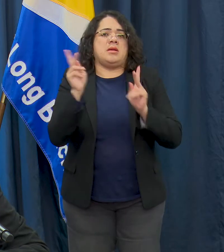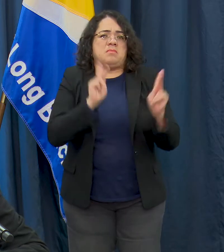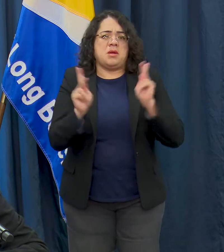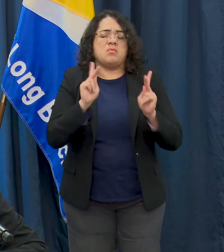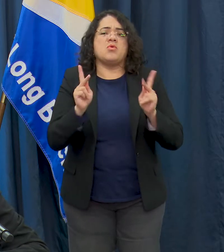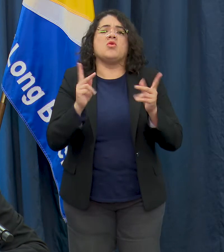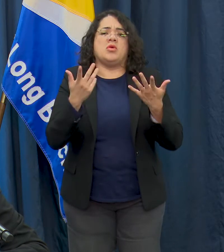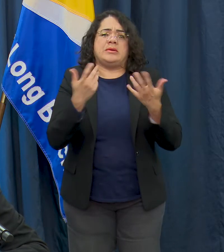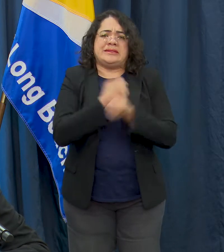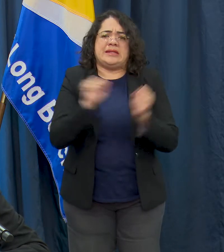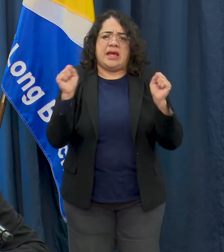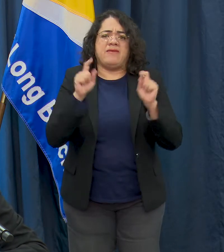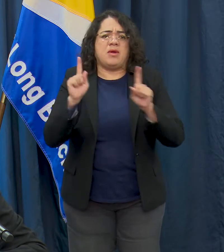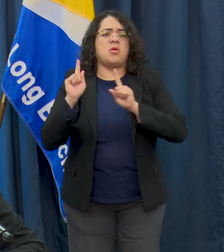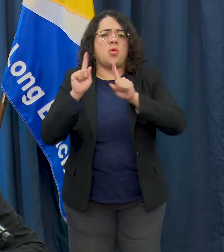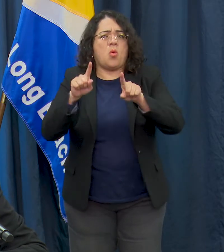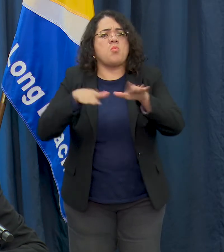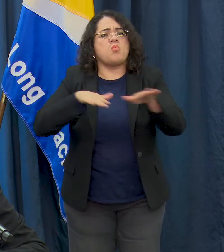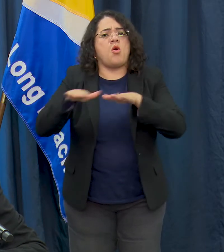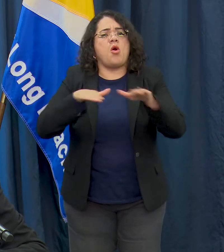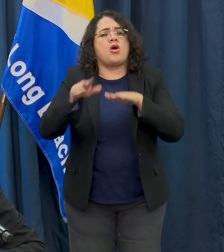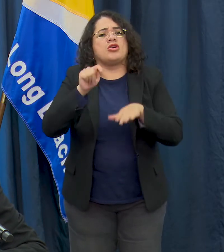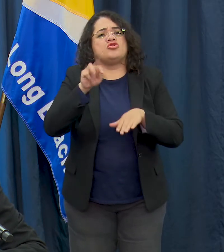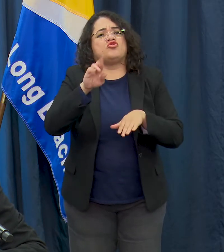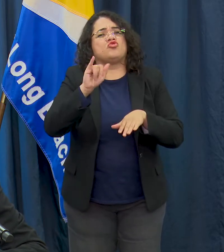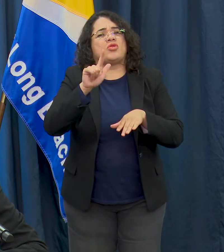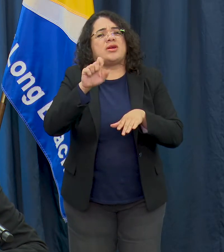there still continues to be individuals who choose not to